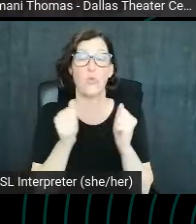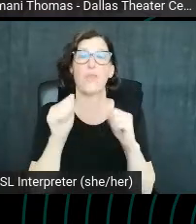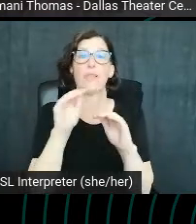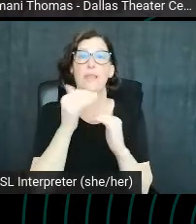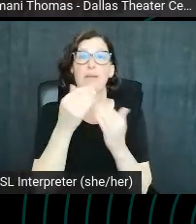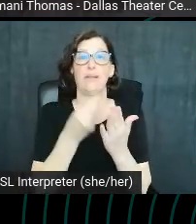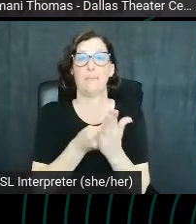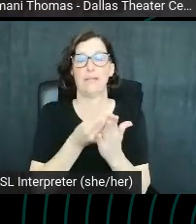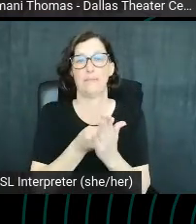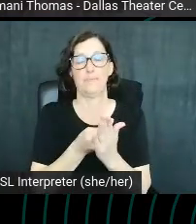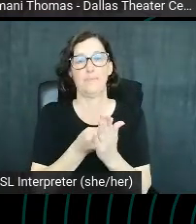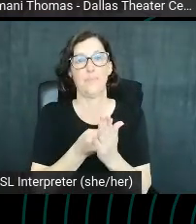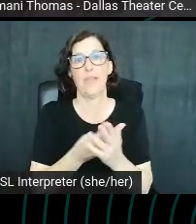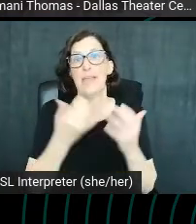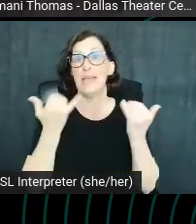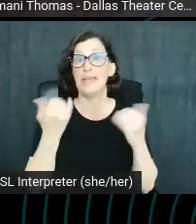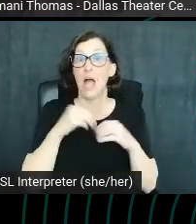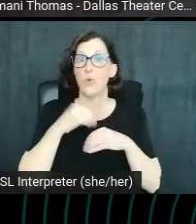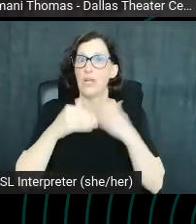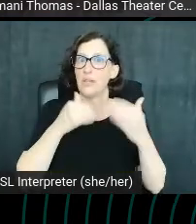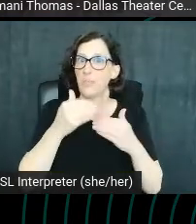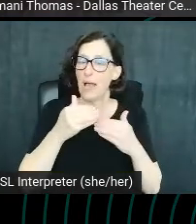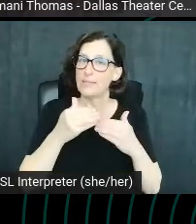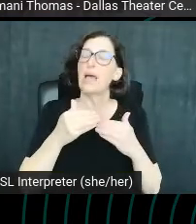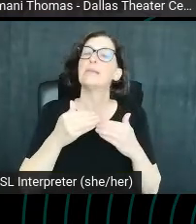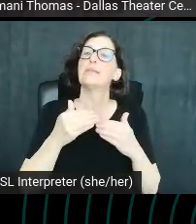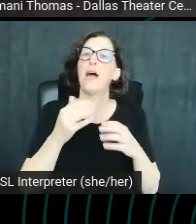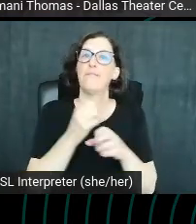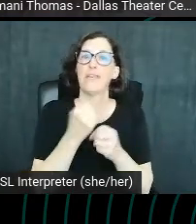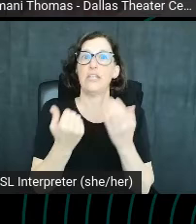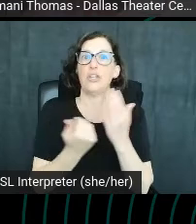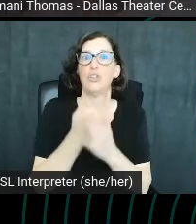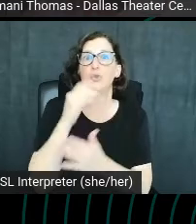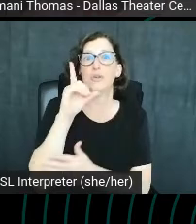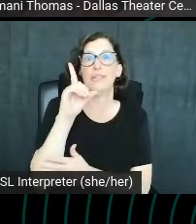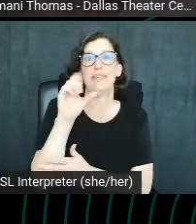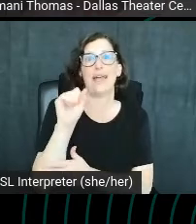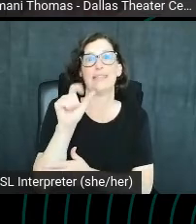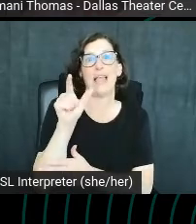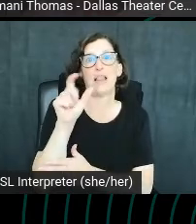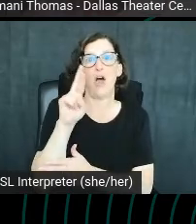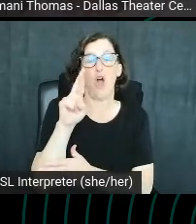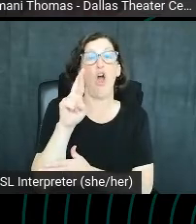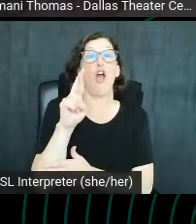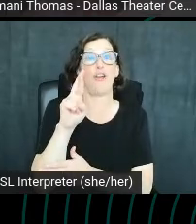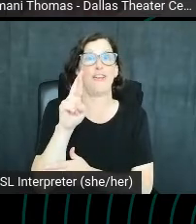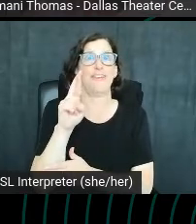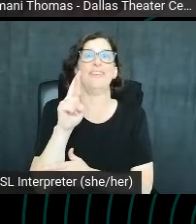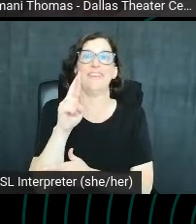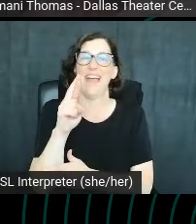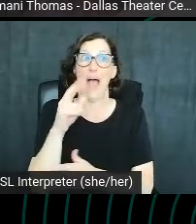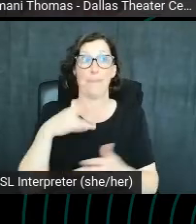We're actually in the process now of getting a new DSLR that's up-to-date, so I'm super excited, so excited for that,